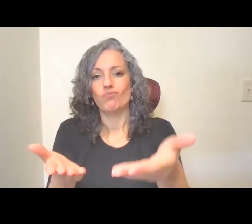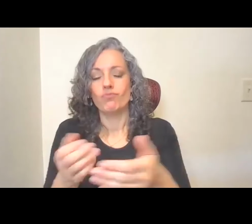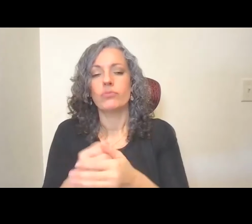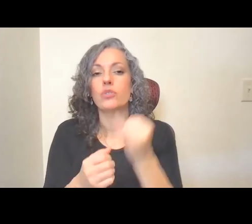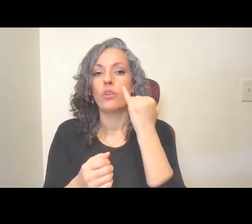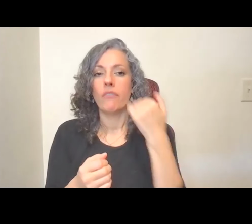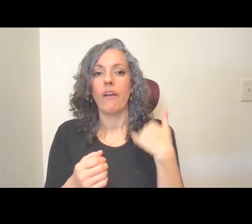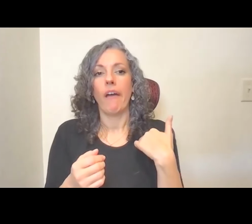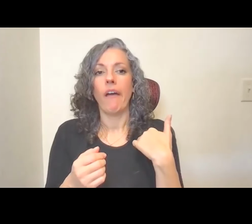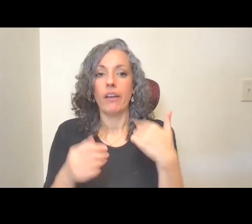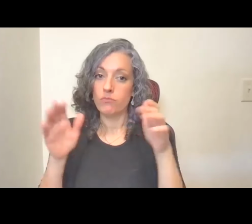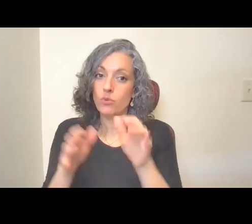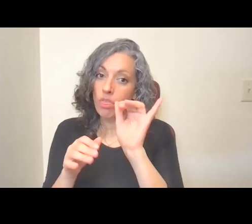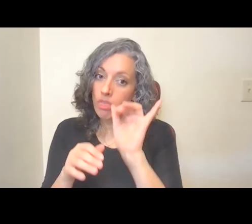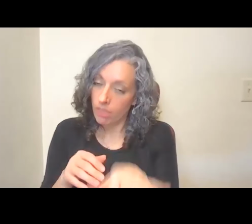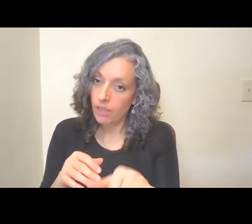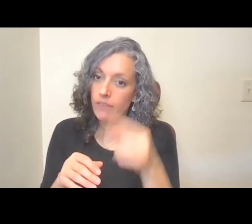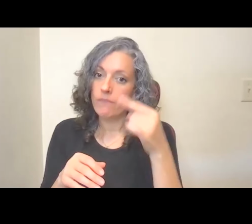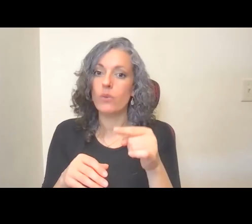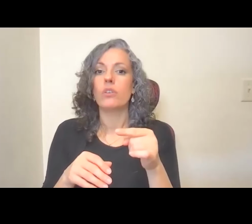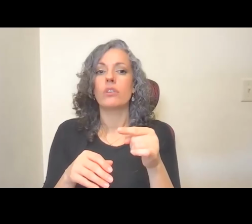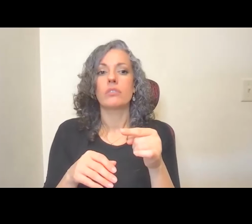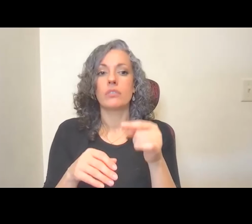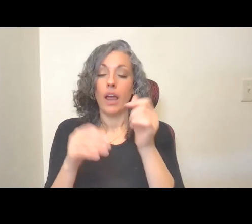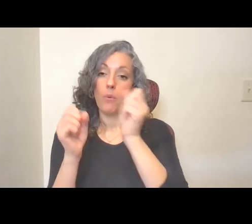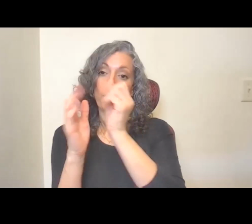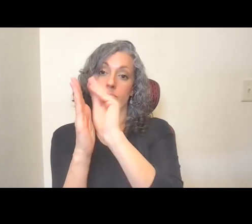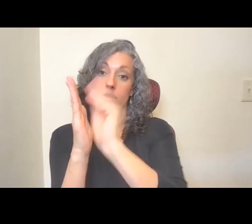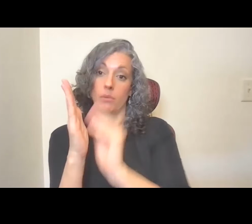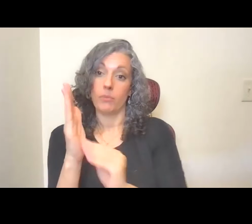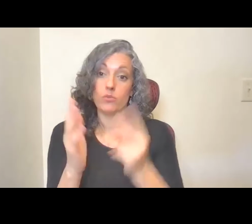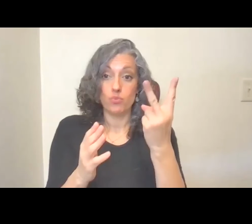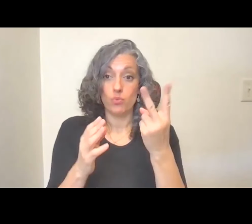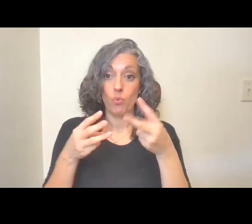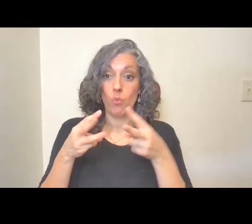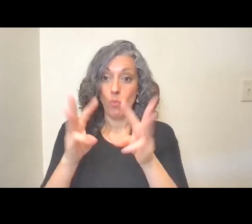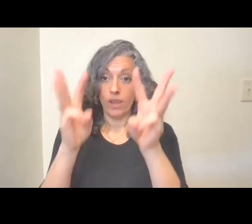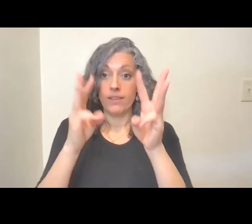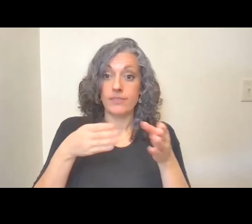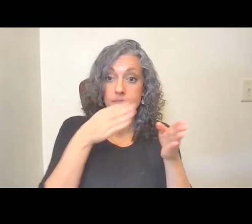something like that for Gmail, I would document two alternatives. I would document the fact that